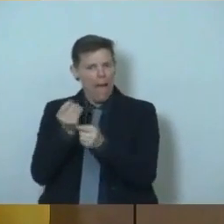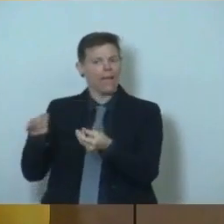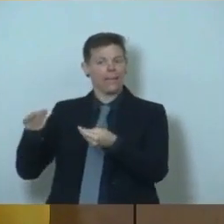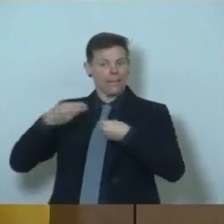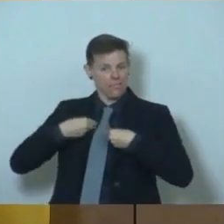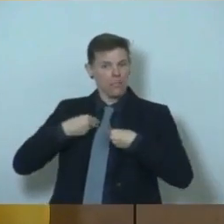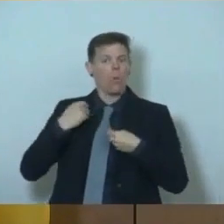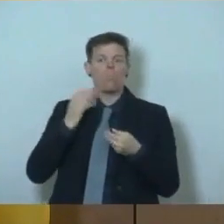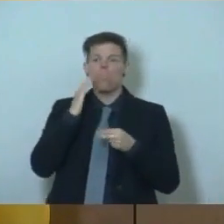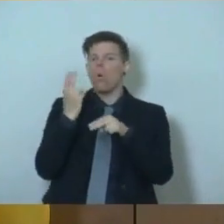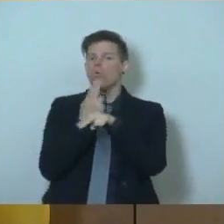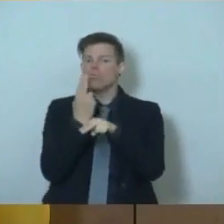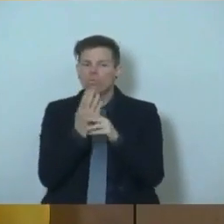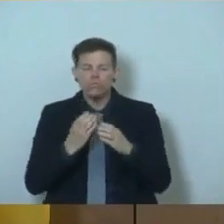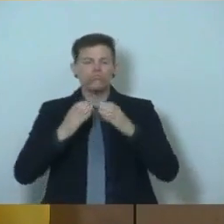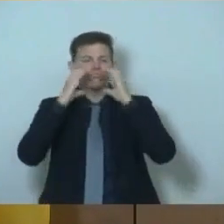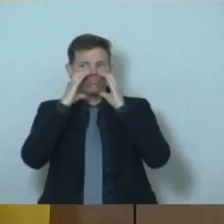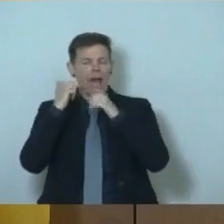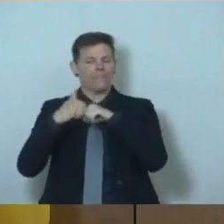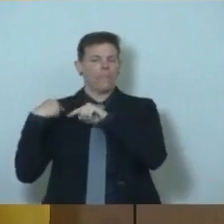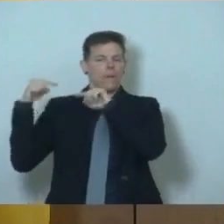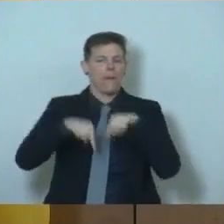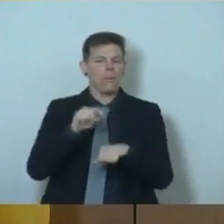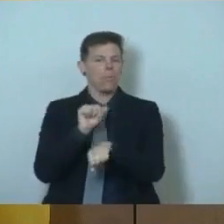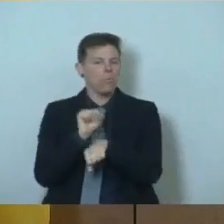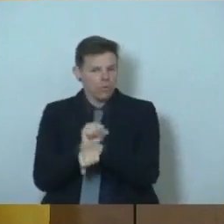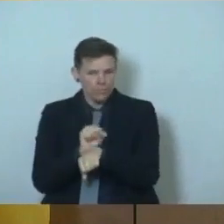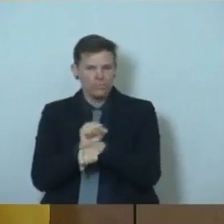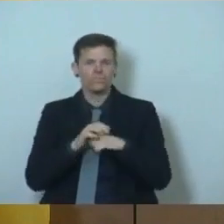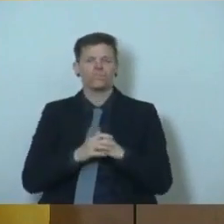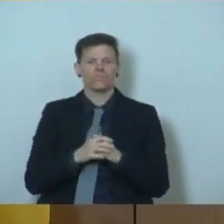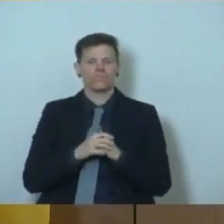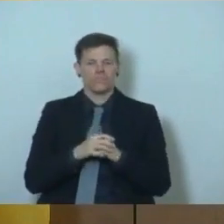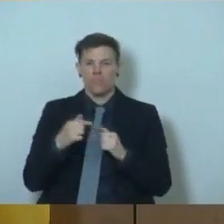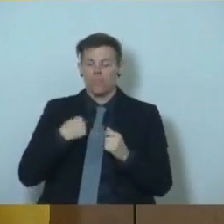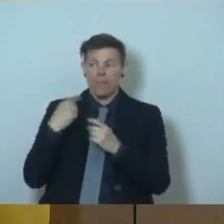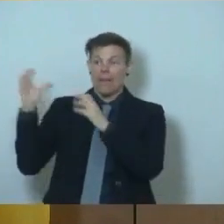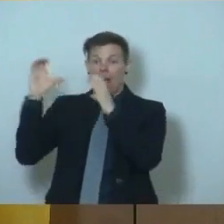GRATEFUL AND FOR ALL THE PEOPLE ON TO TRY WEAR ONE EACH TIME WE COME.